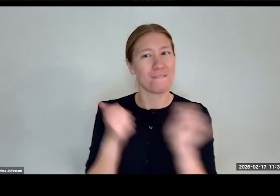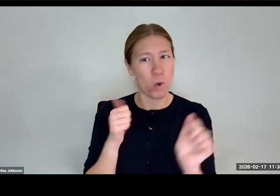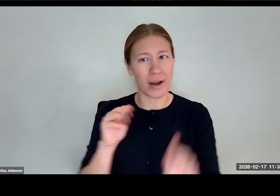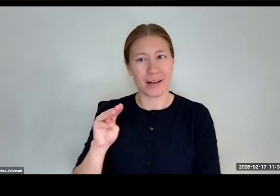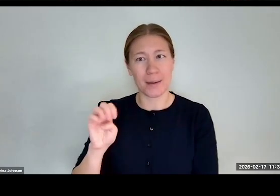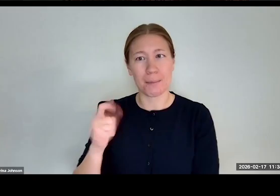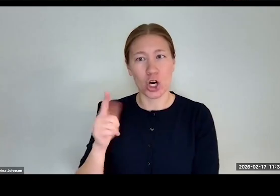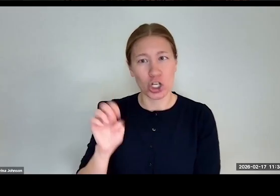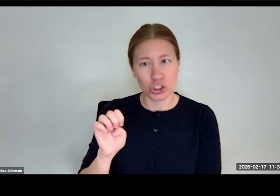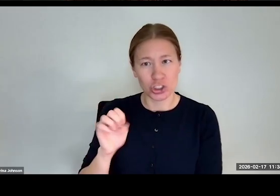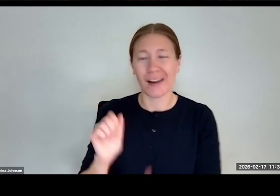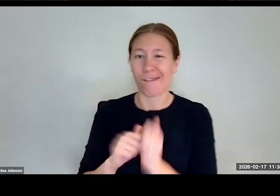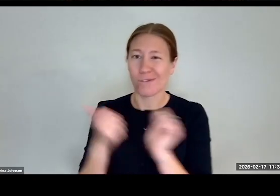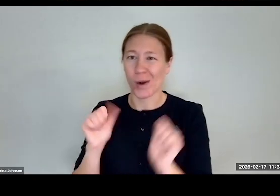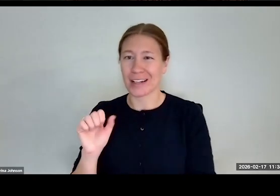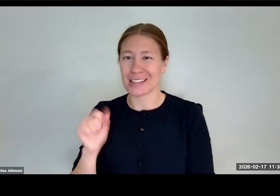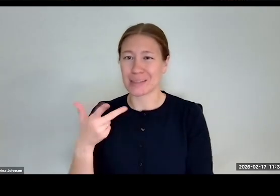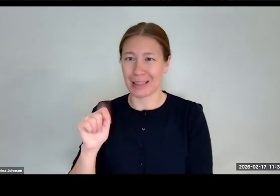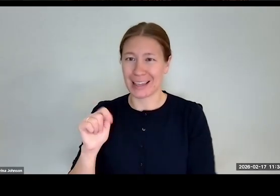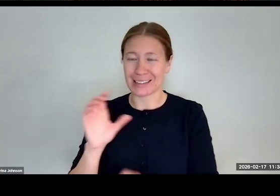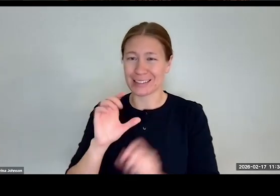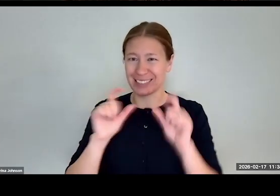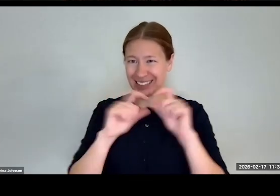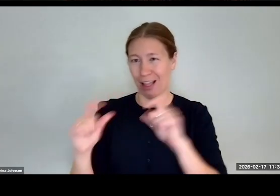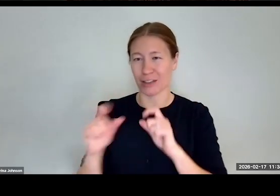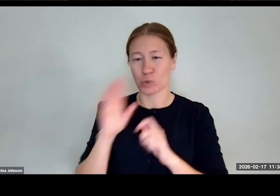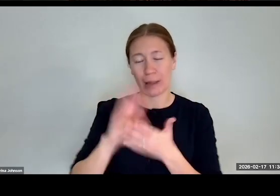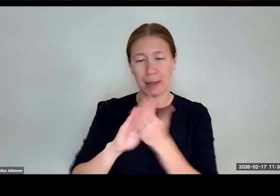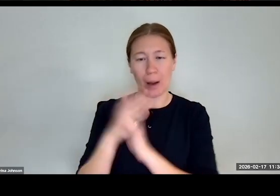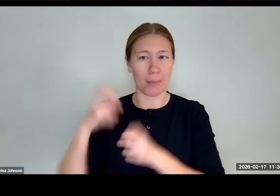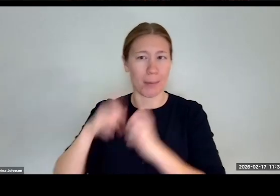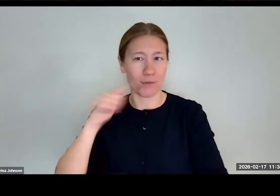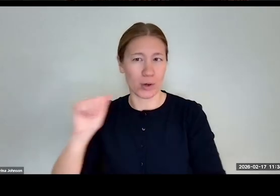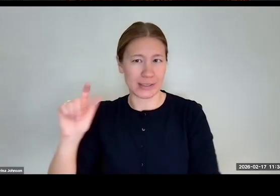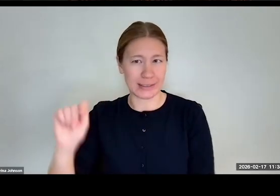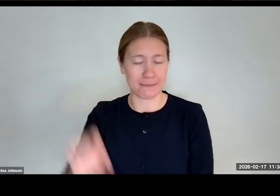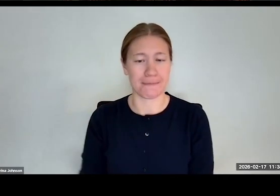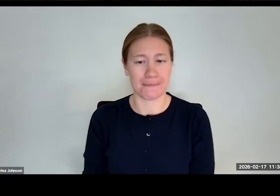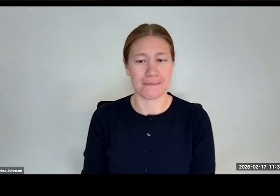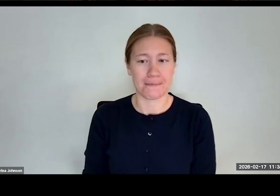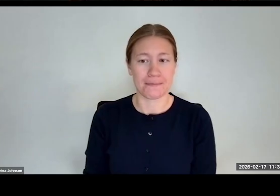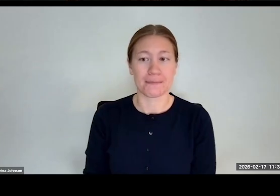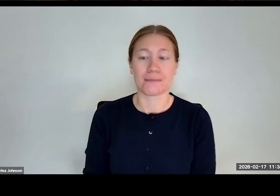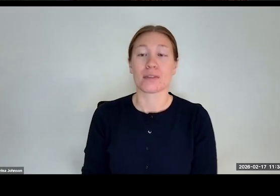because again they're going to be a problem for assistive tech. You should also make sure that you're not inserting tables inside of tables.